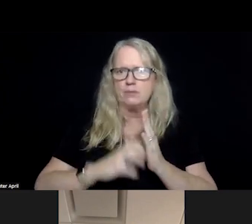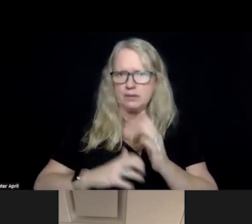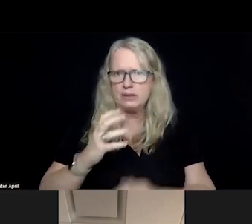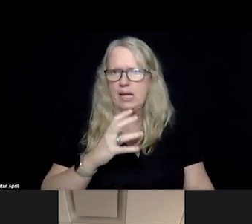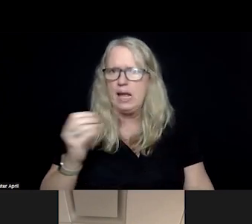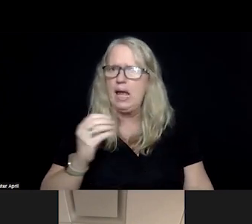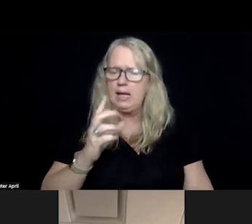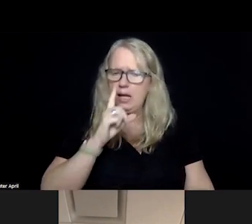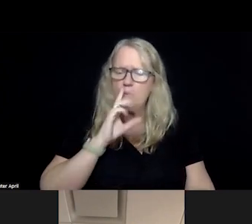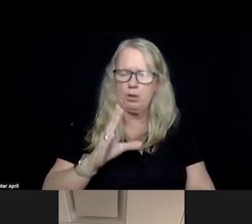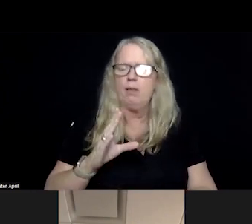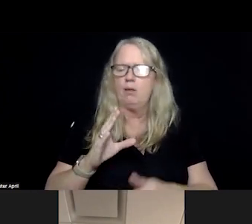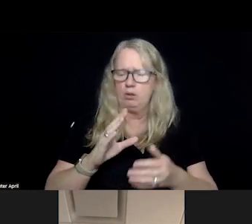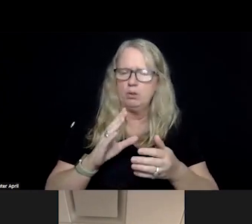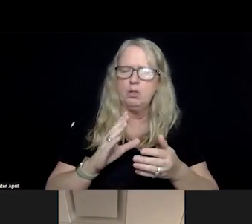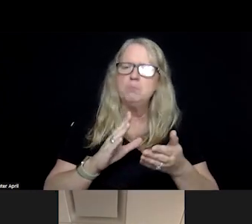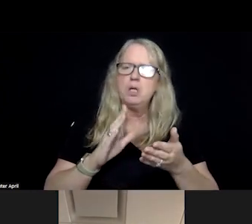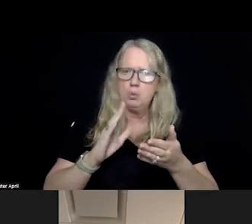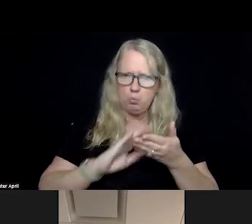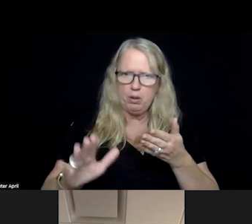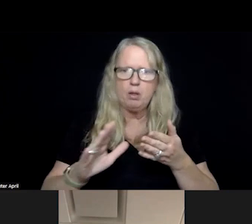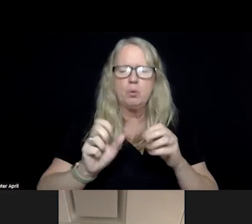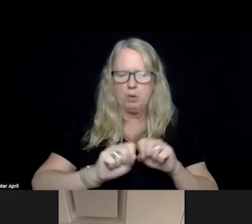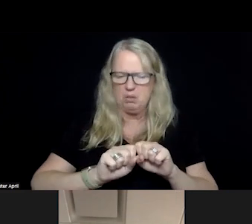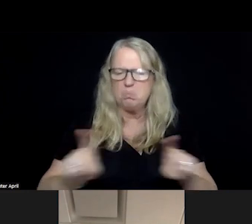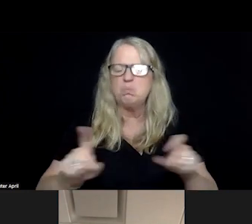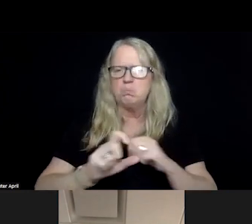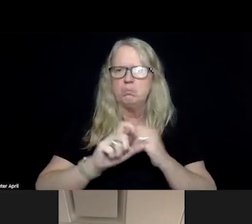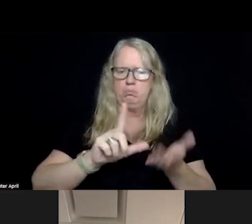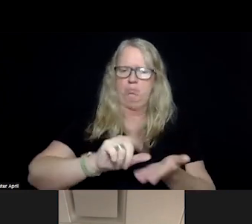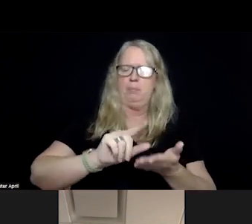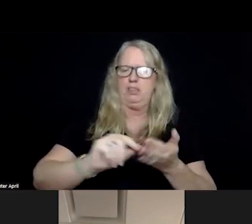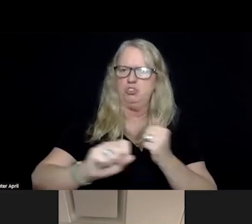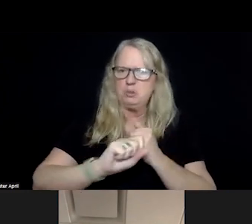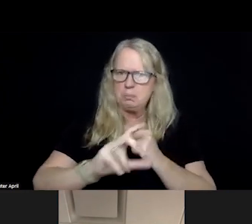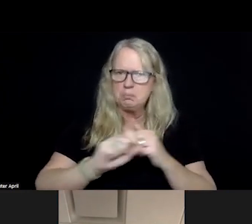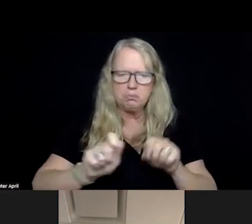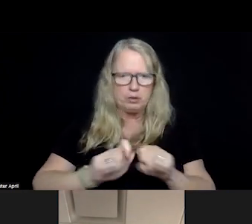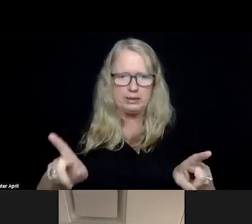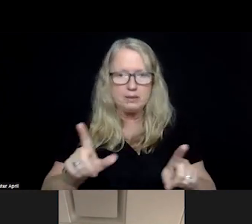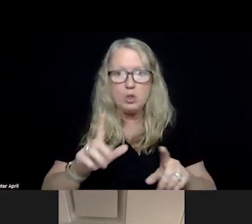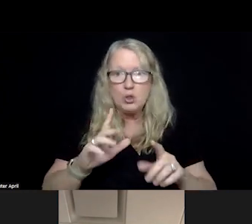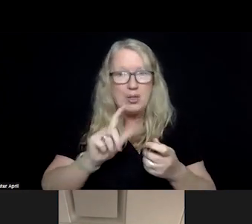FINALIZATION, RELEASE AND PUBLICATION. SO I DON'T KNOW EXACTLY HOW LONG THAT